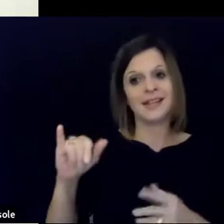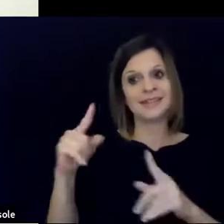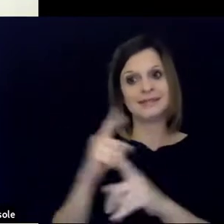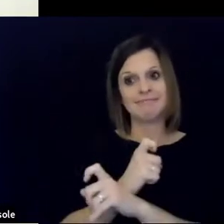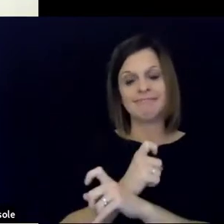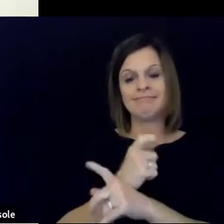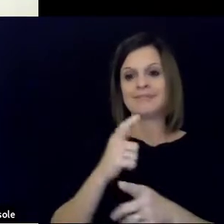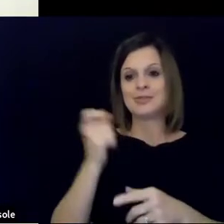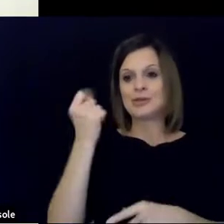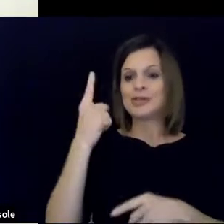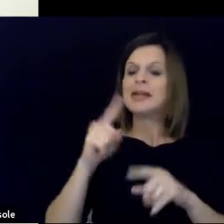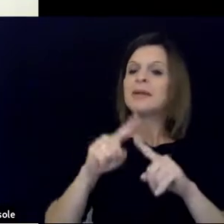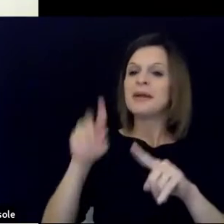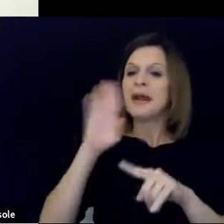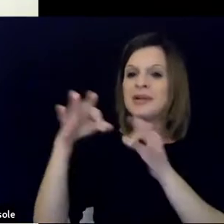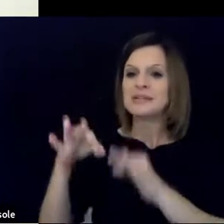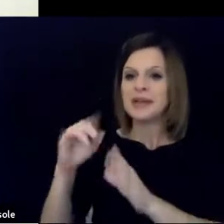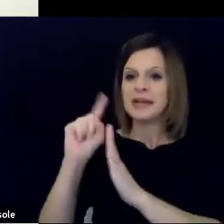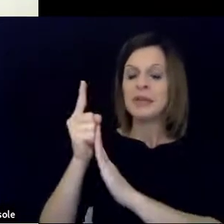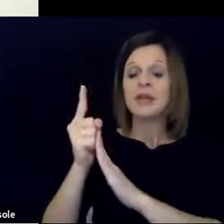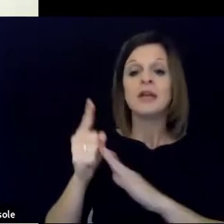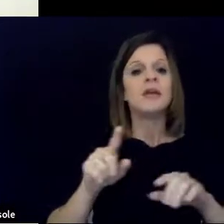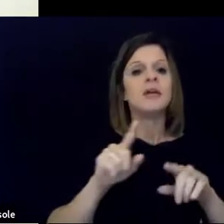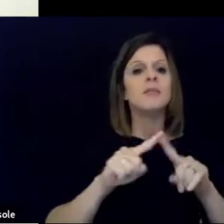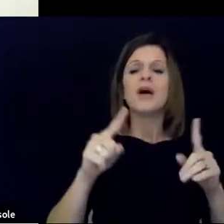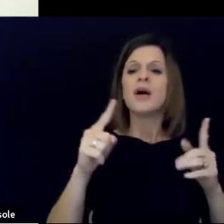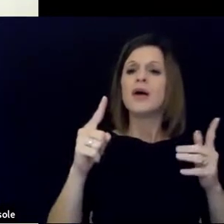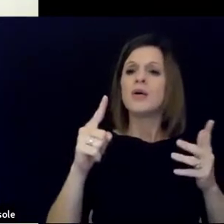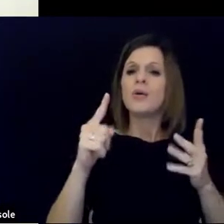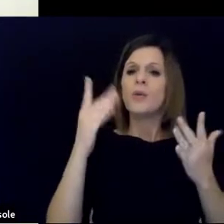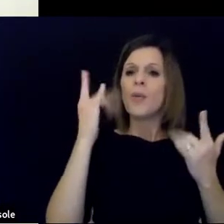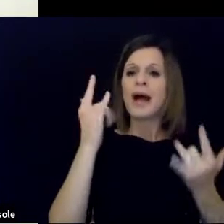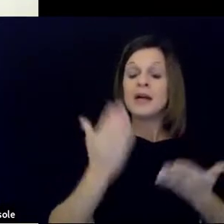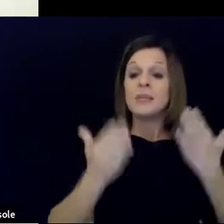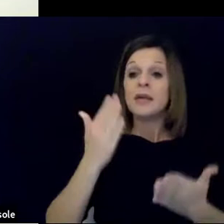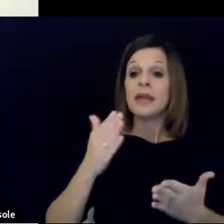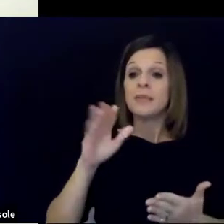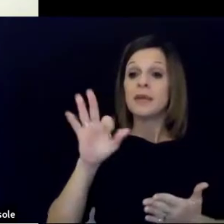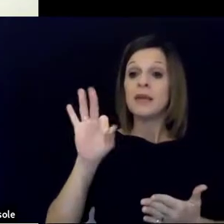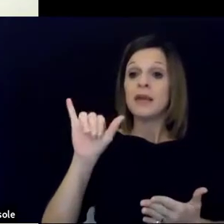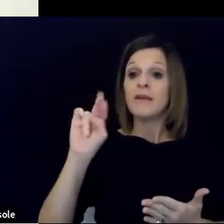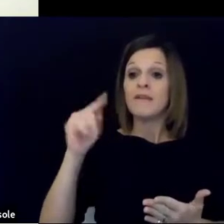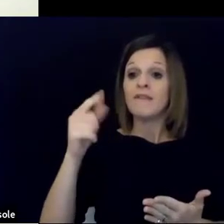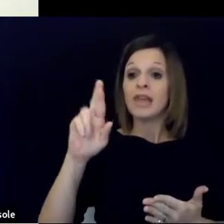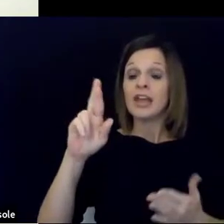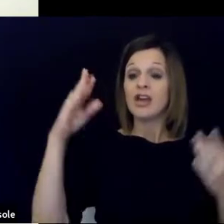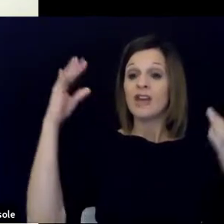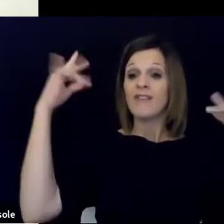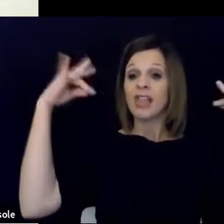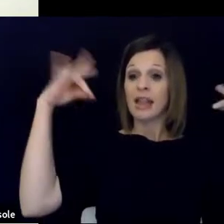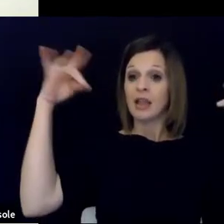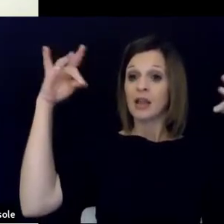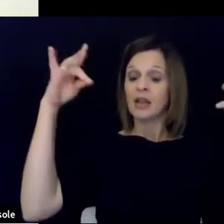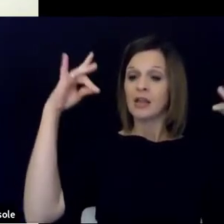Did any of you teach your kids who finger flick to finger flick? Probably not, but they chose that.